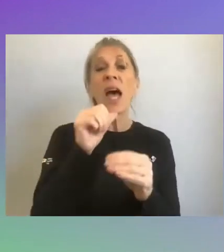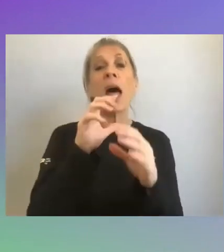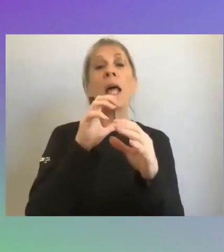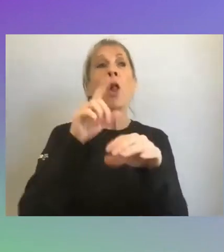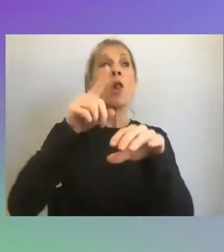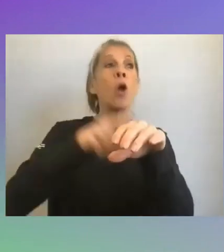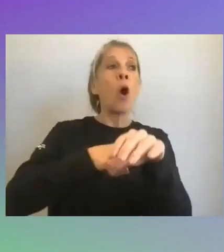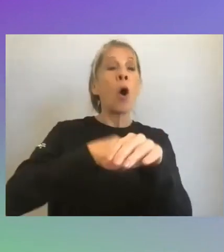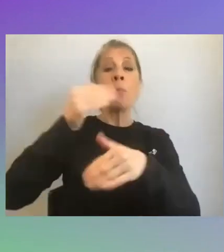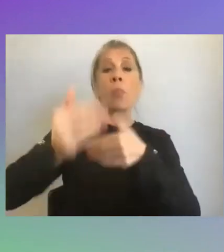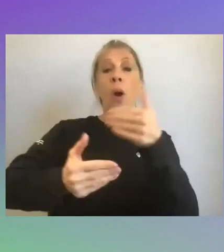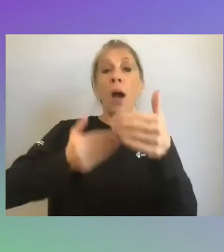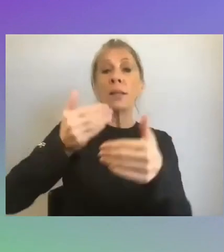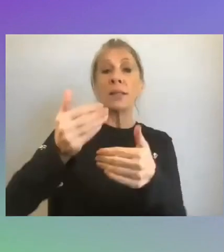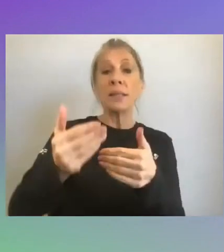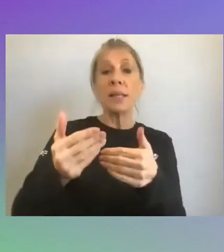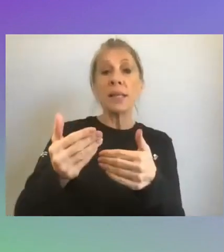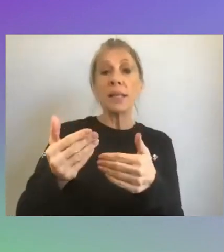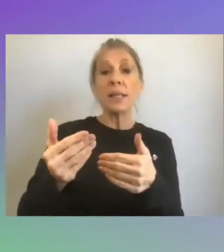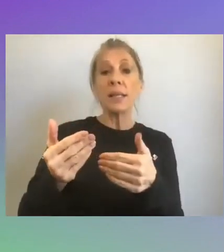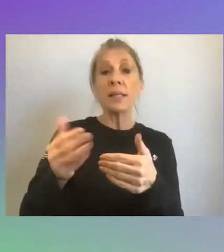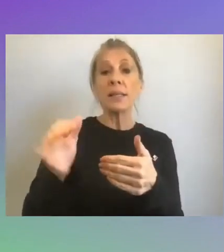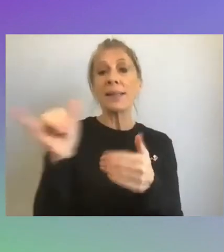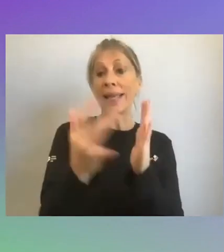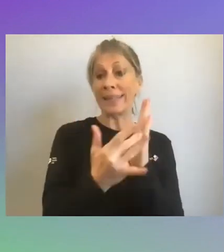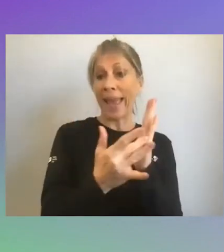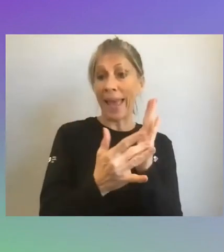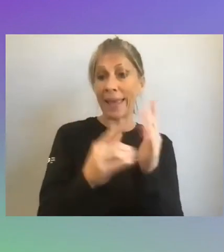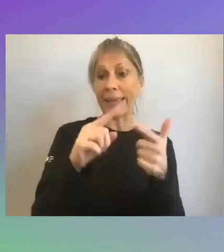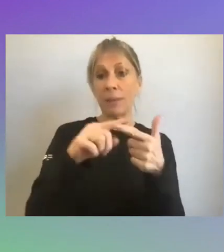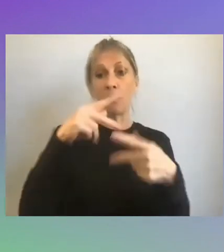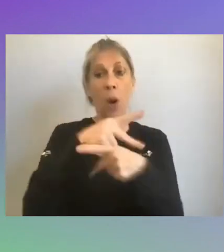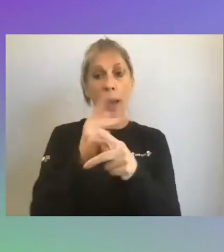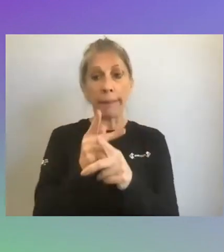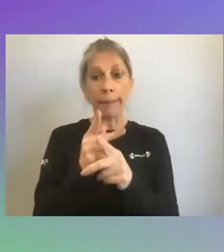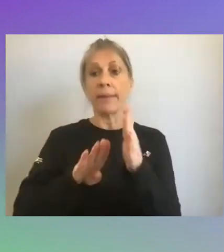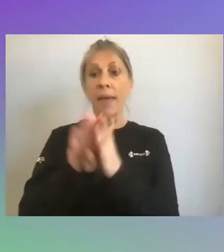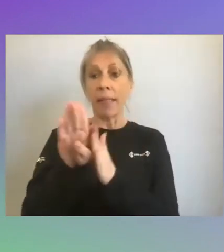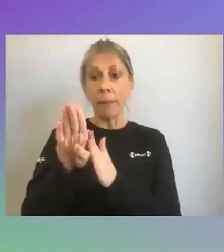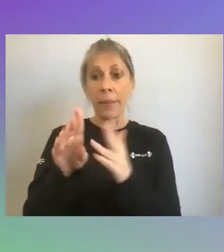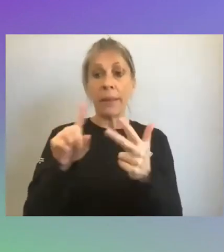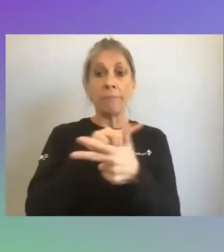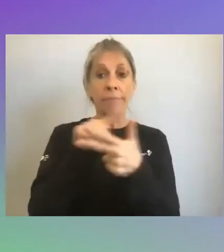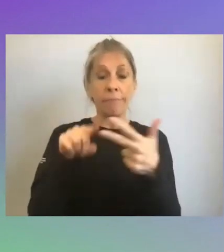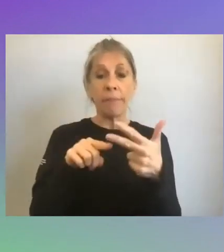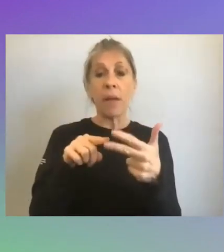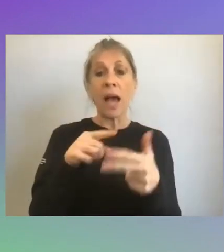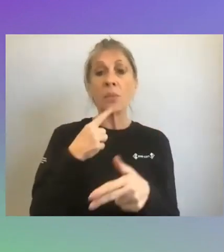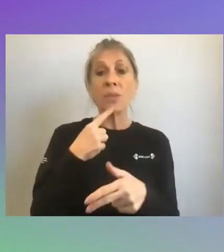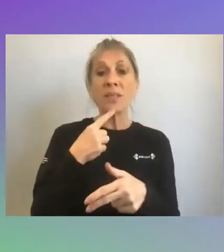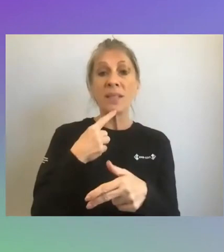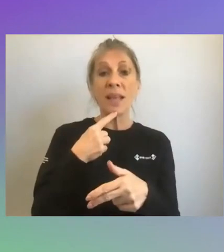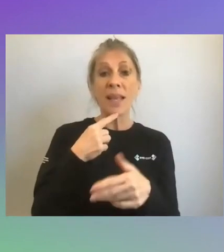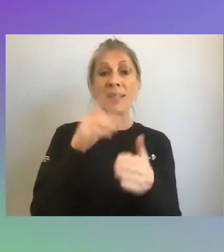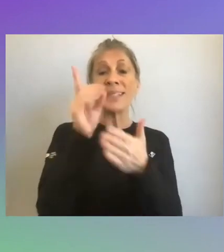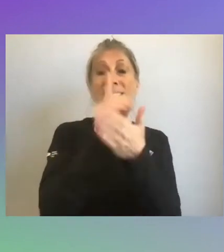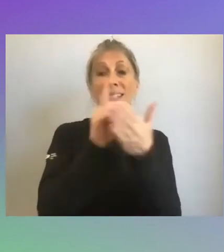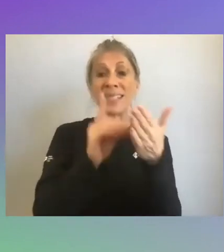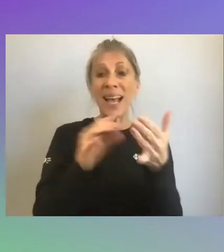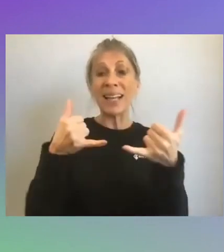a process as, uh, tech products development. Um, I would say